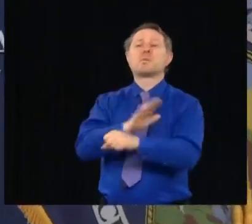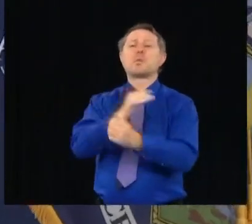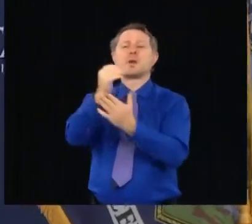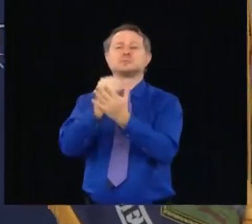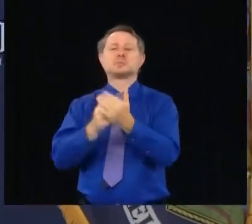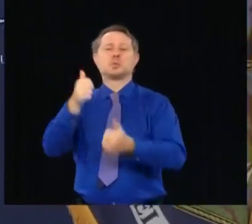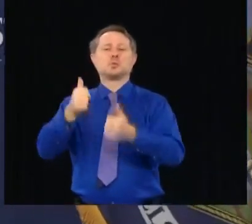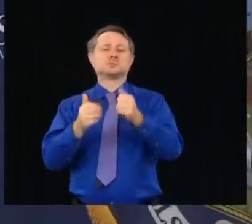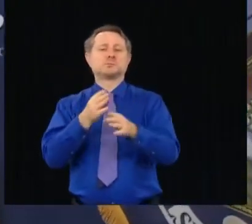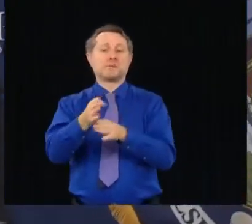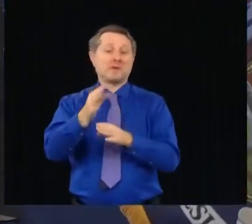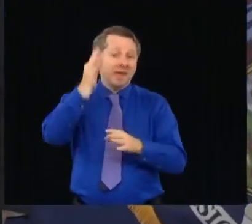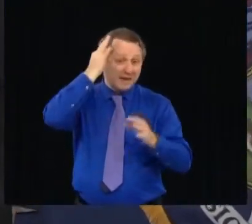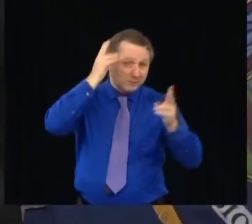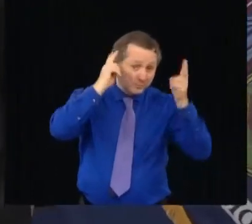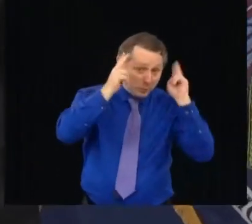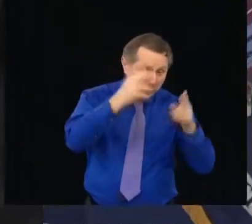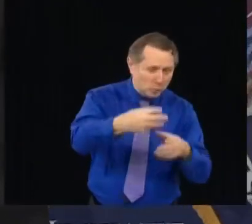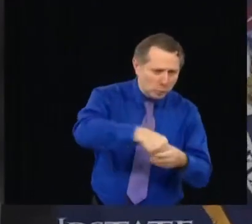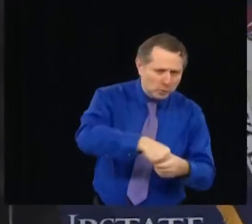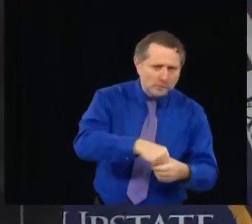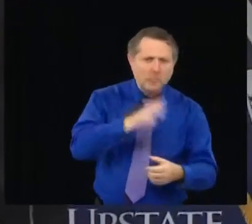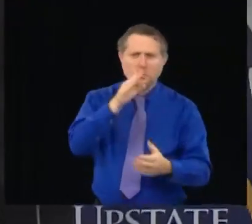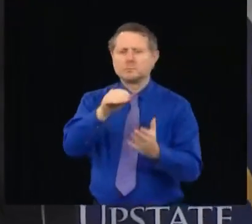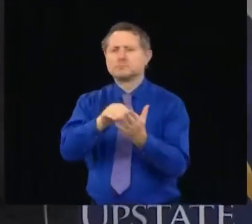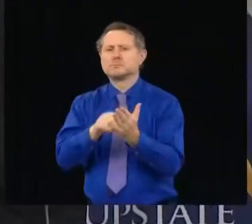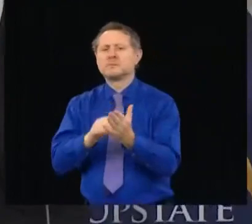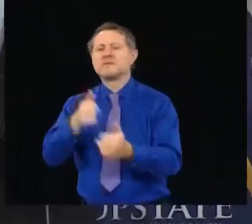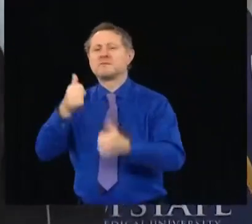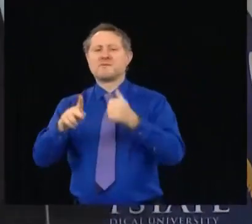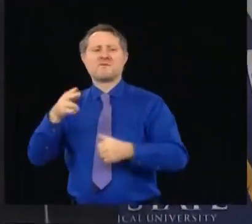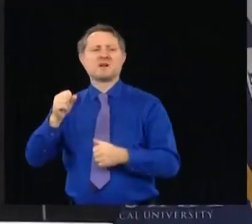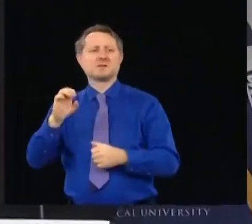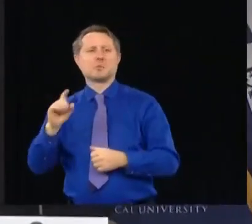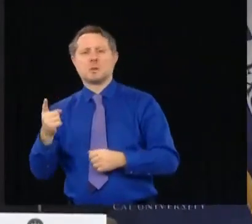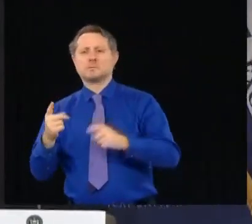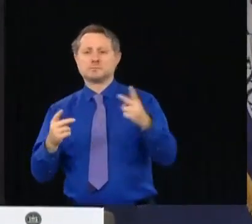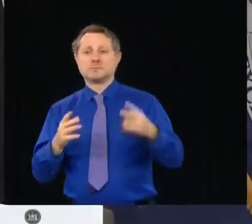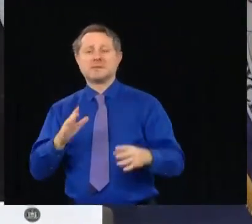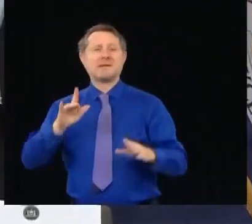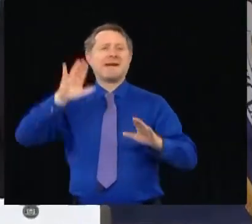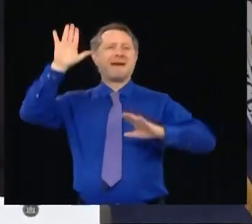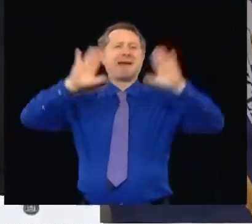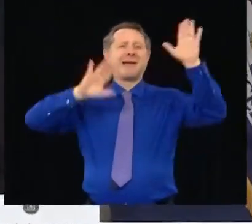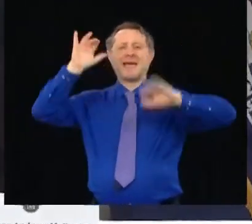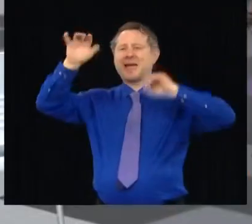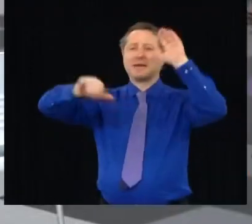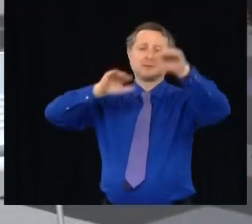OPEN WHEN AND WE WILL HAVE A FULL LIST OF THE PROFESSIONS,